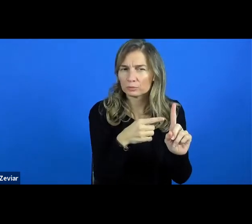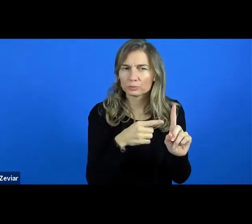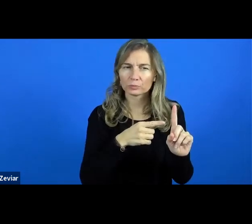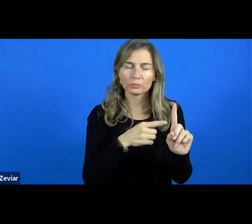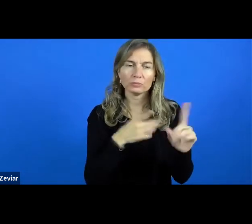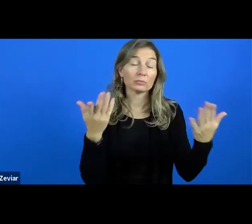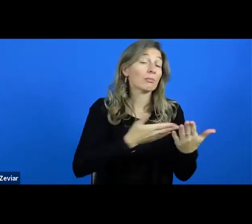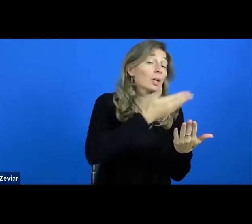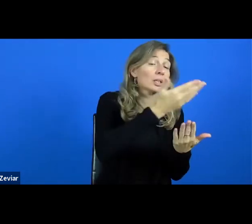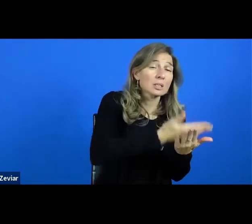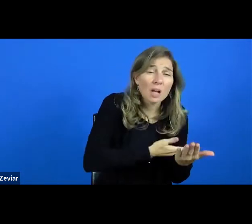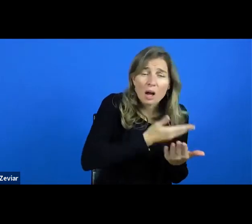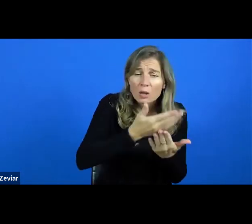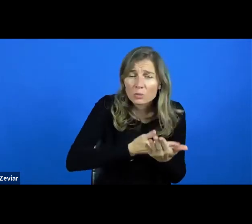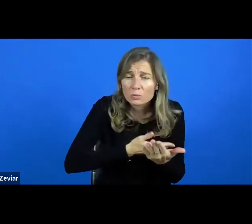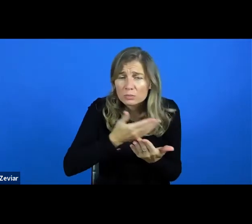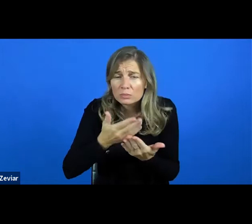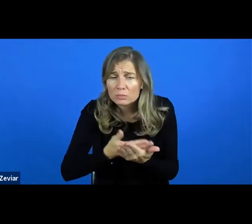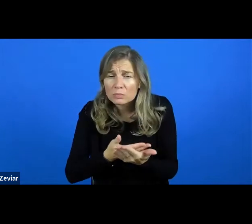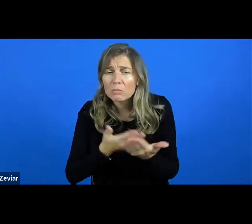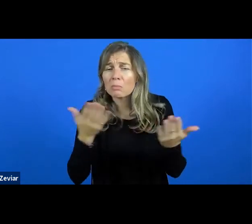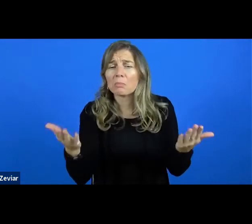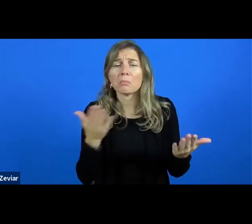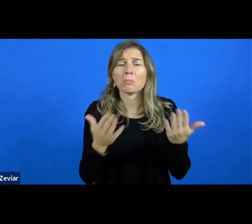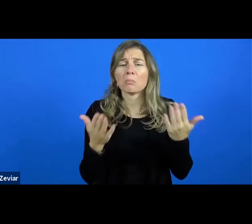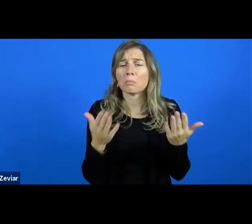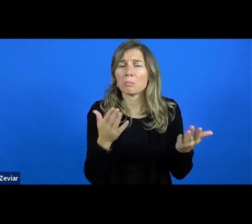you think if you need some information, you think about the Commission